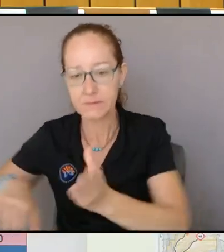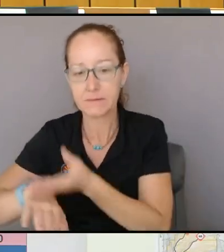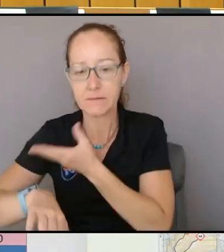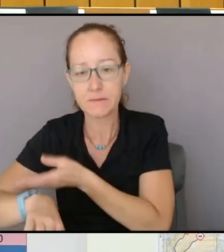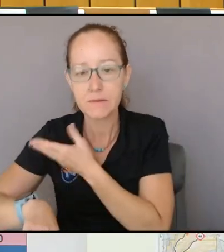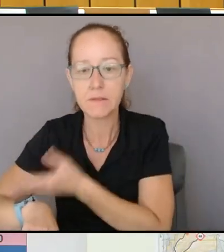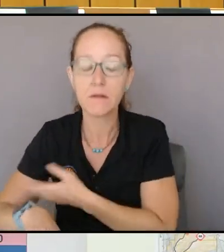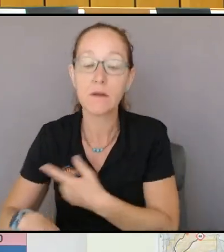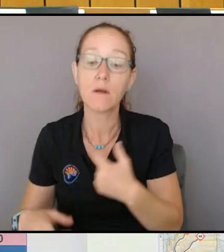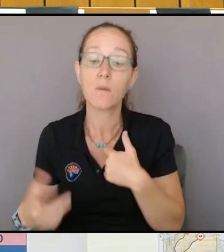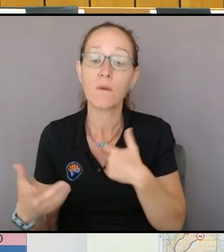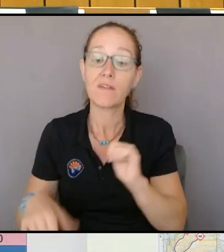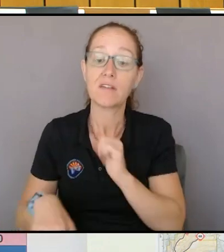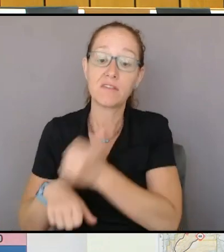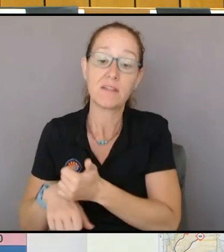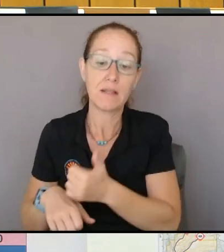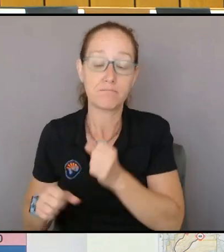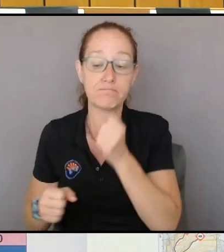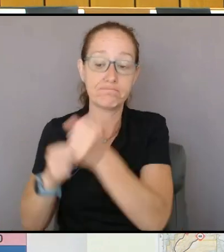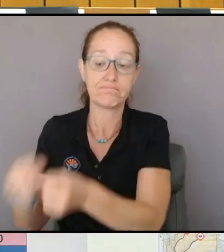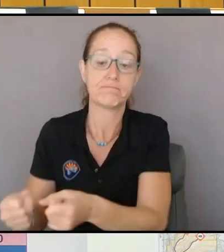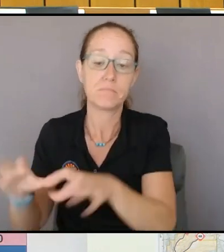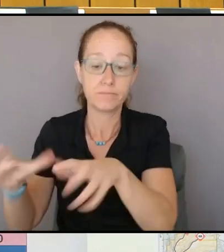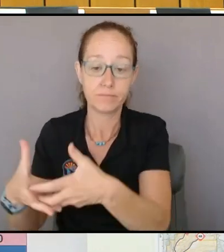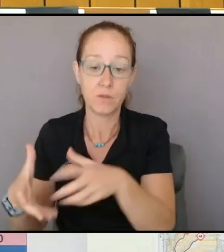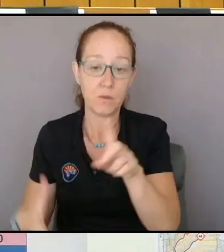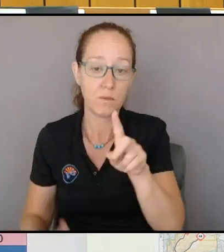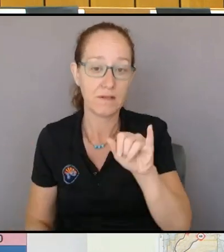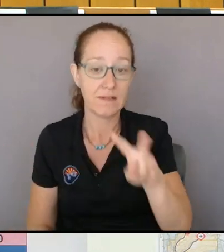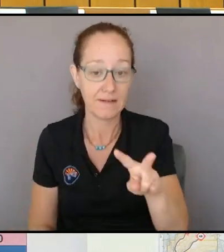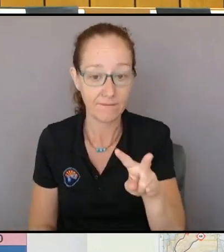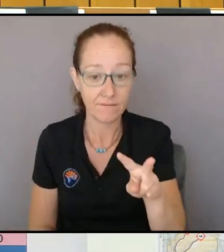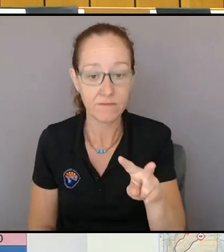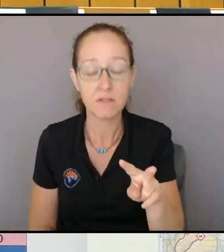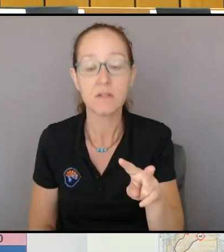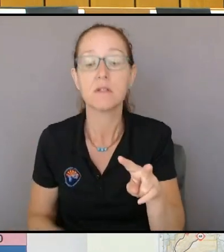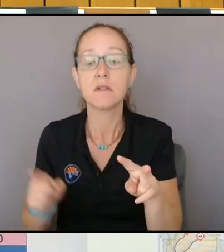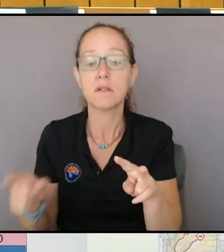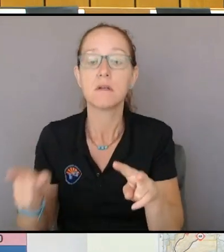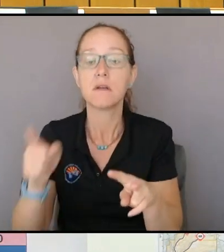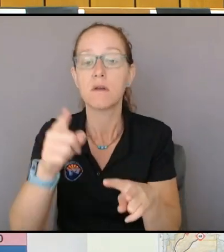heavy metal group. So this is: Heavy Metal Group #1, and now this is Heavy Metal Group #2. Just like it